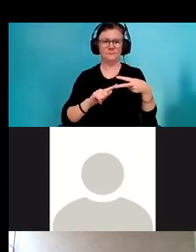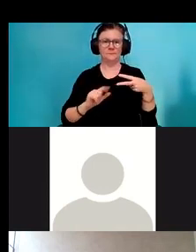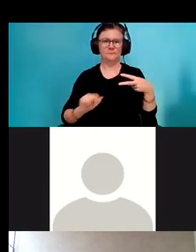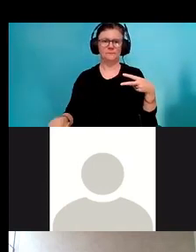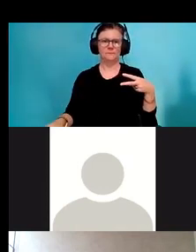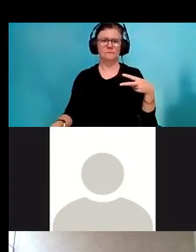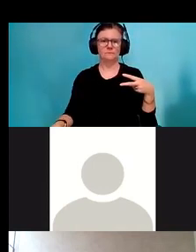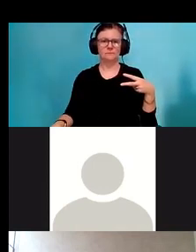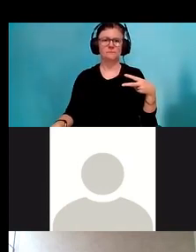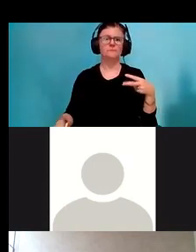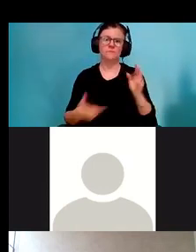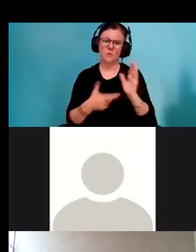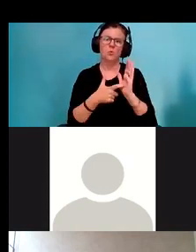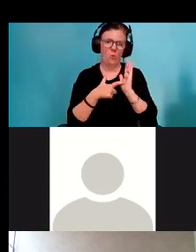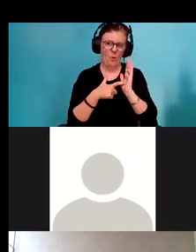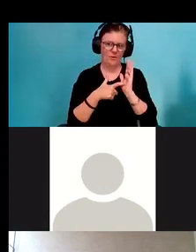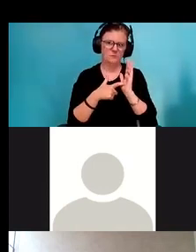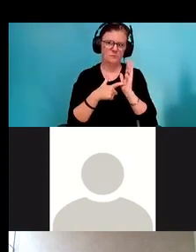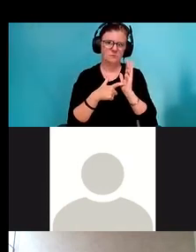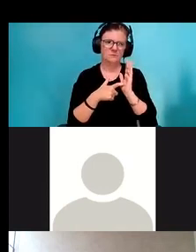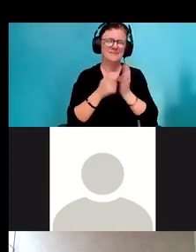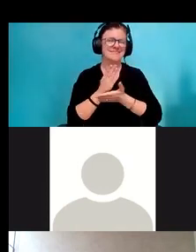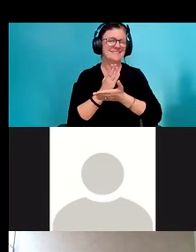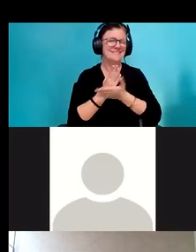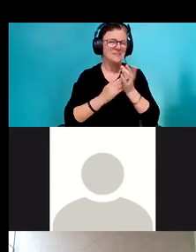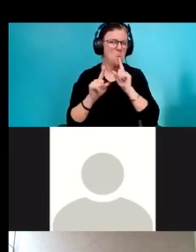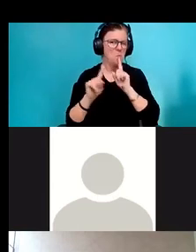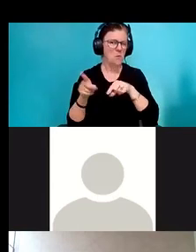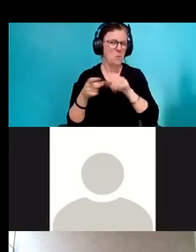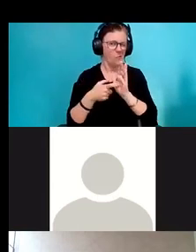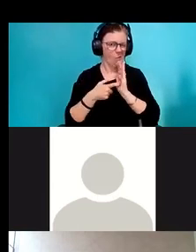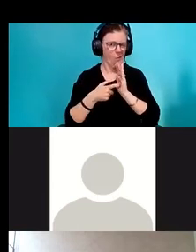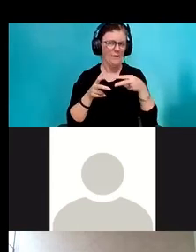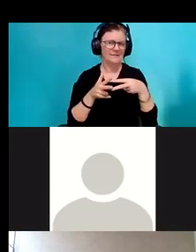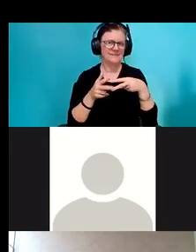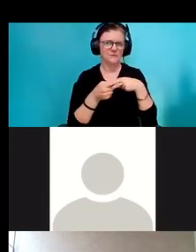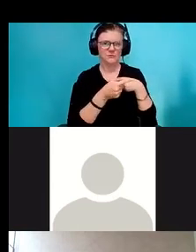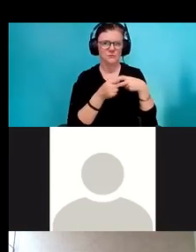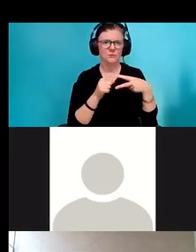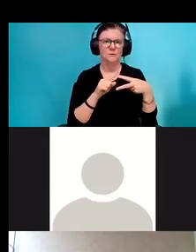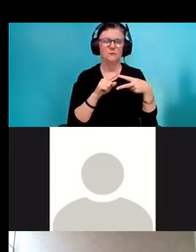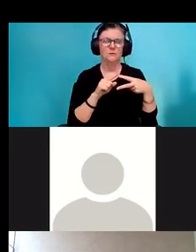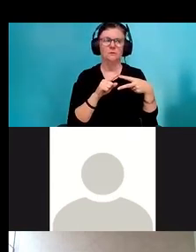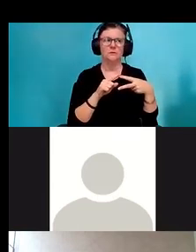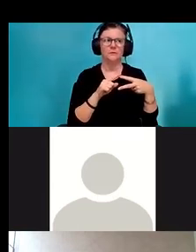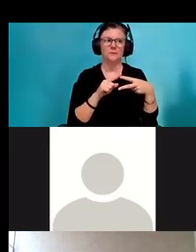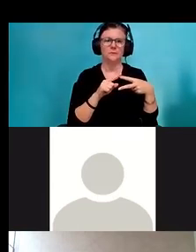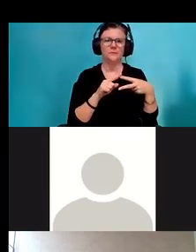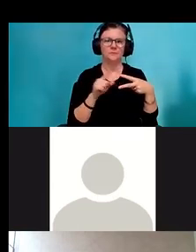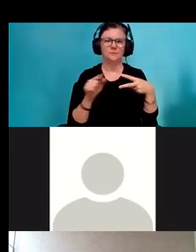are required on only some reporting forms, like some periods, I should say.